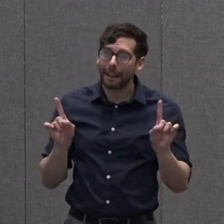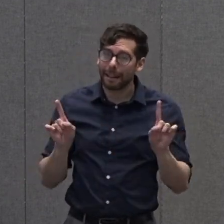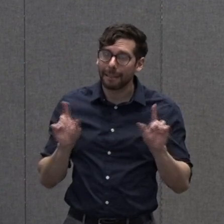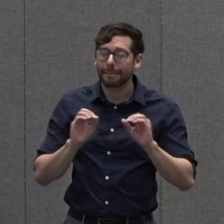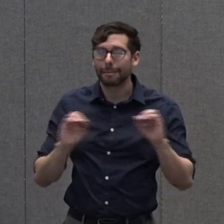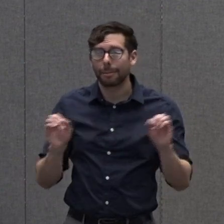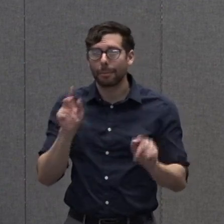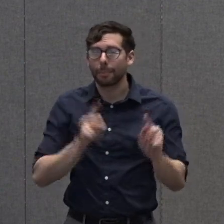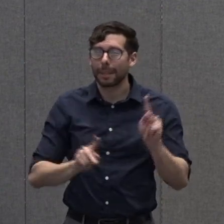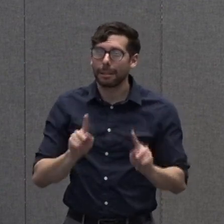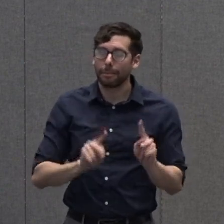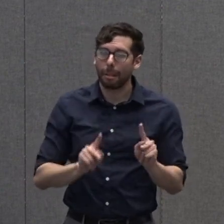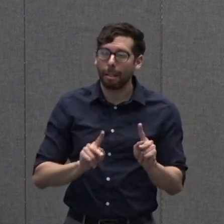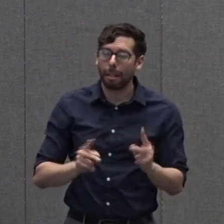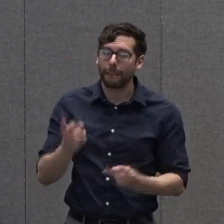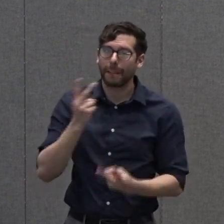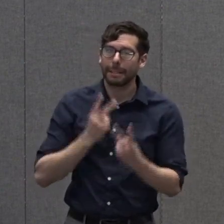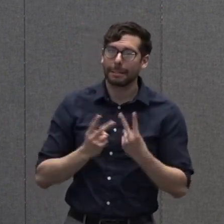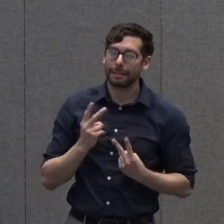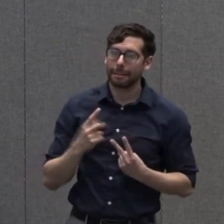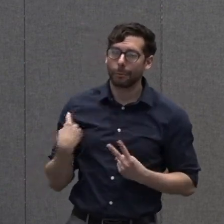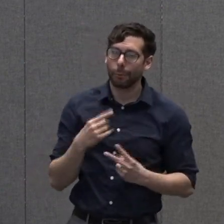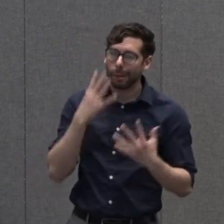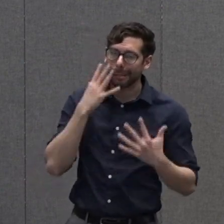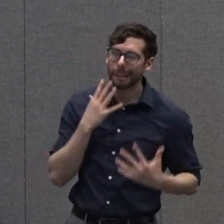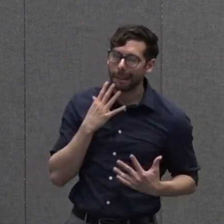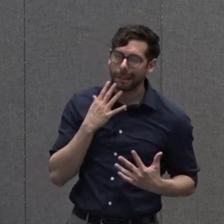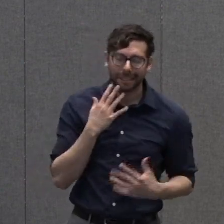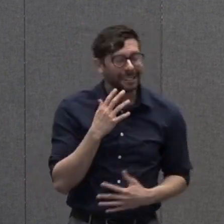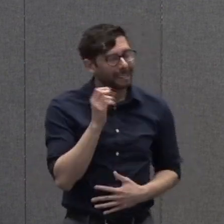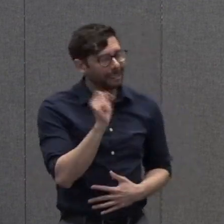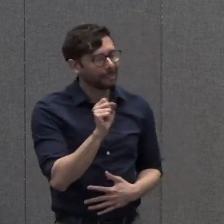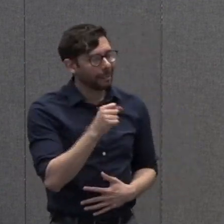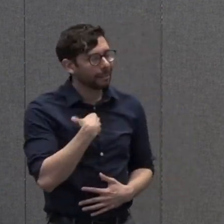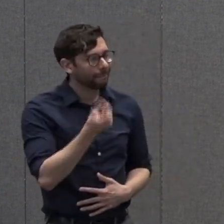Yeah, I would imagine that you are. But I'm so glad that you brought these guys to see us today.